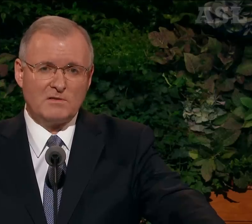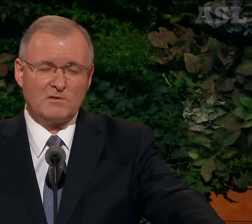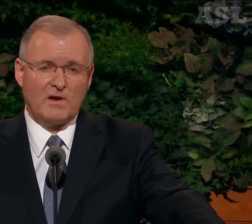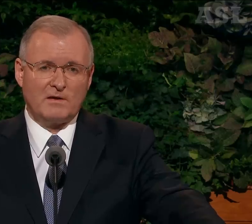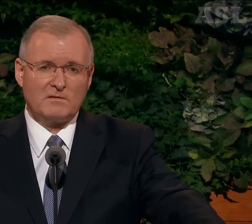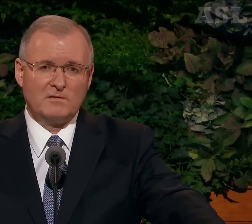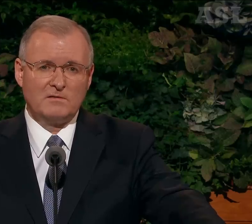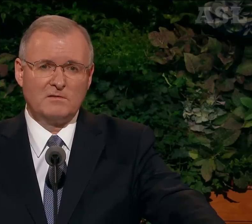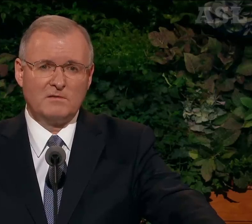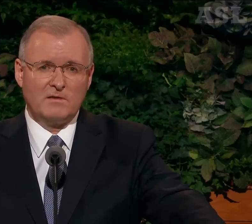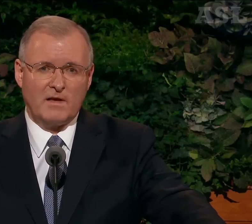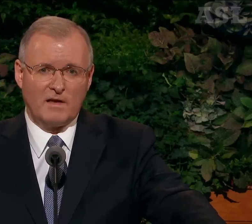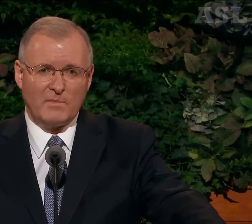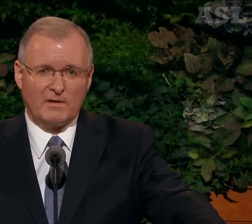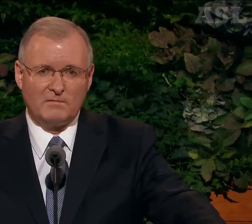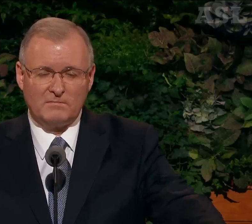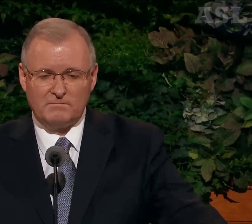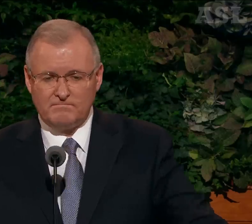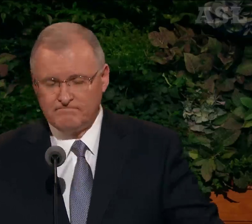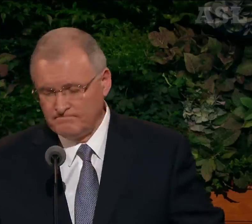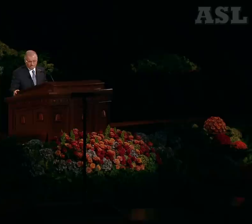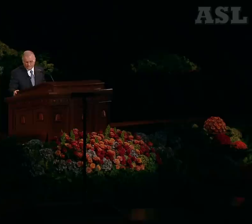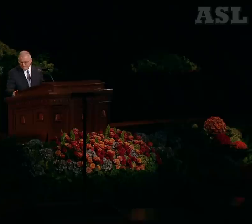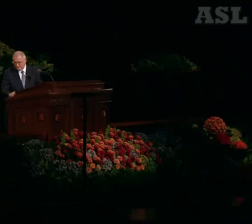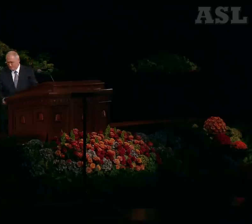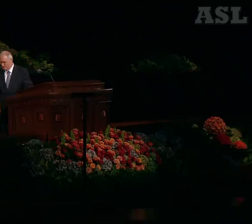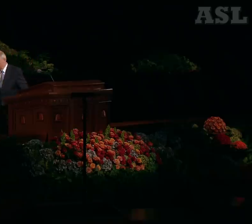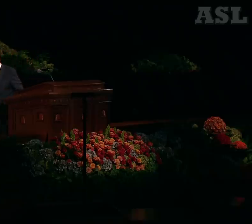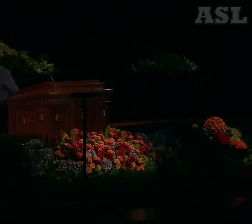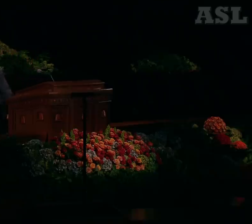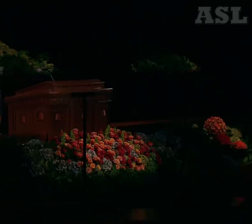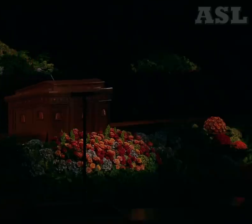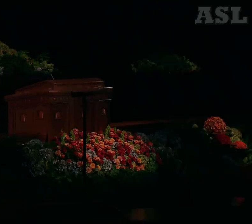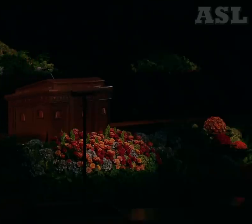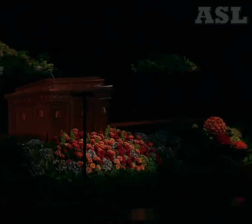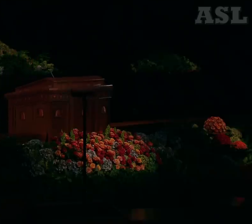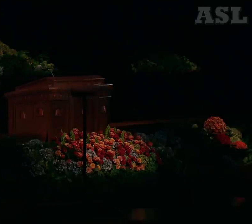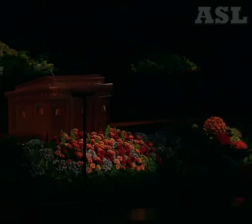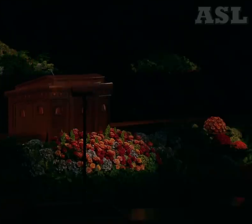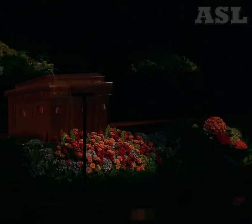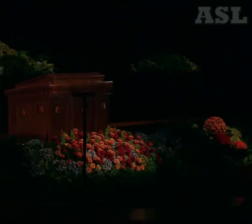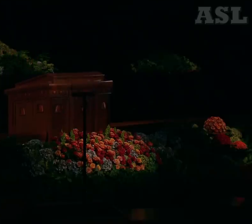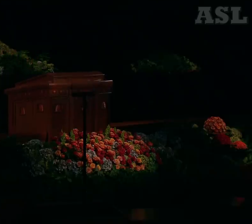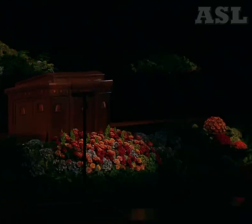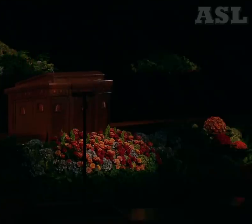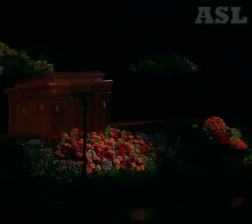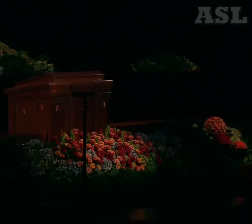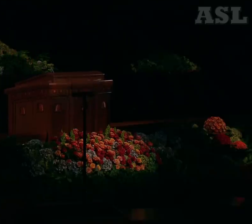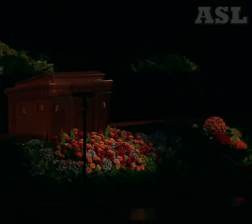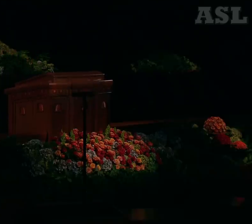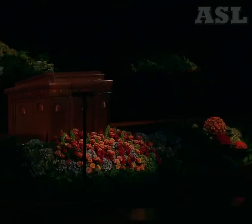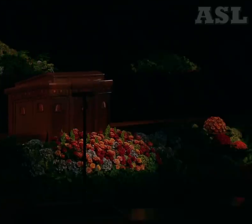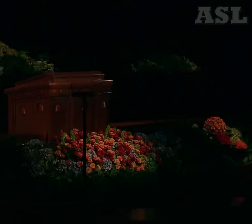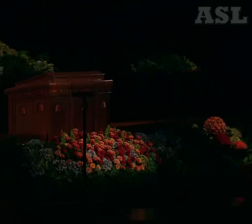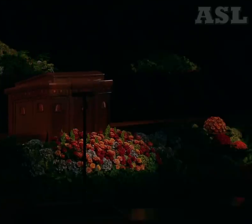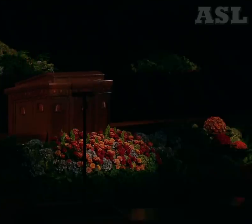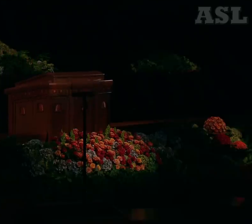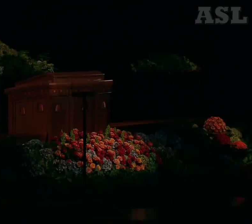IN THE NAME OF JESUS CHRIST, AMEN.